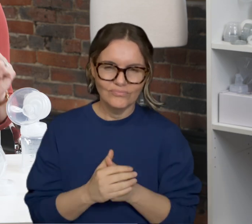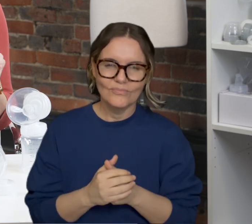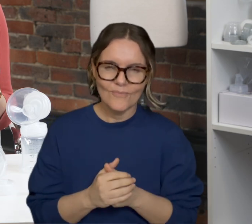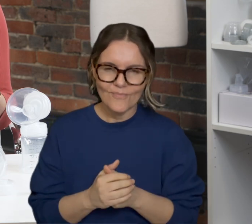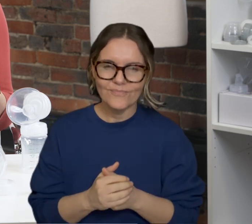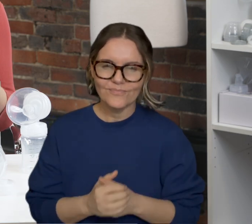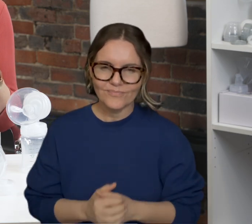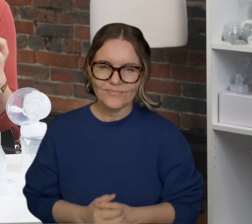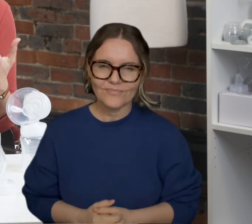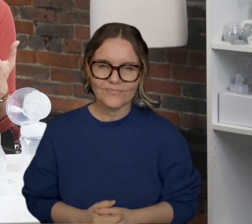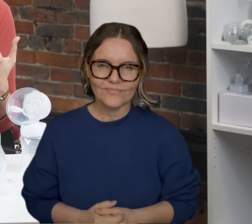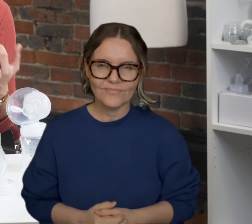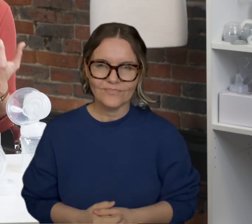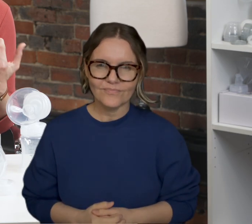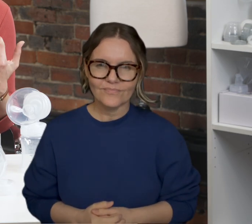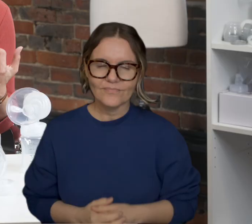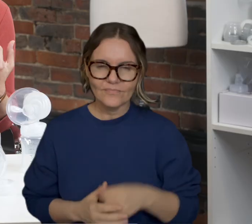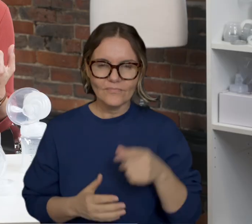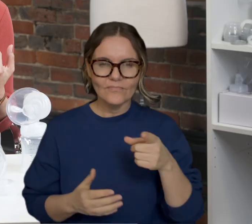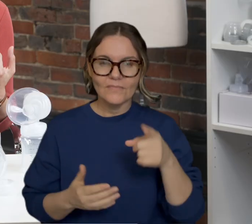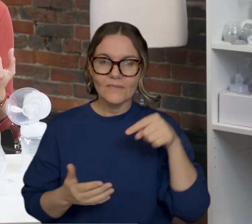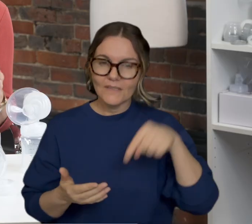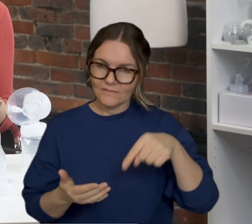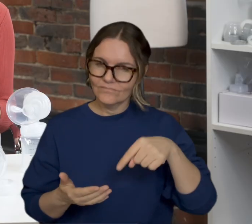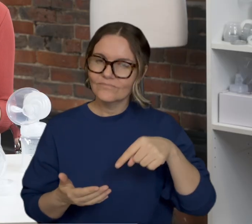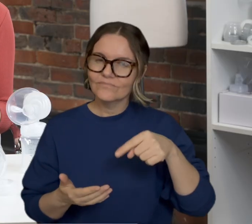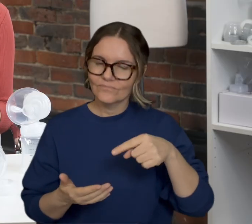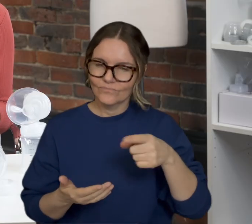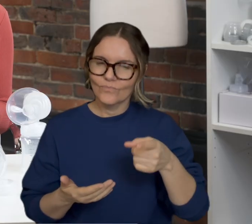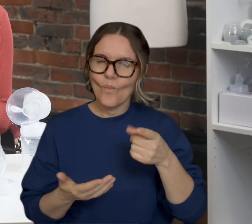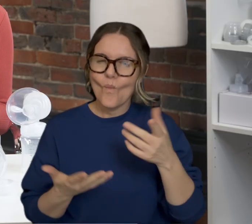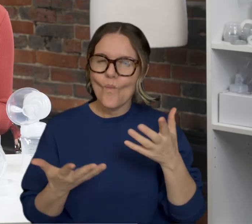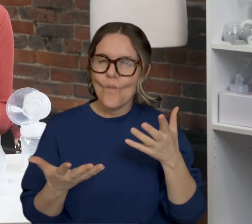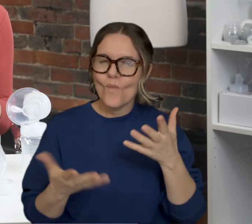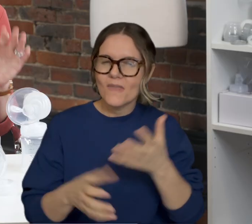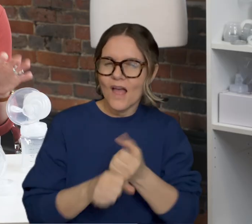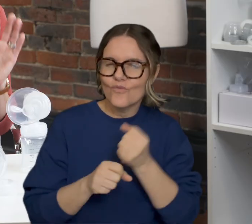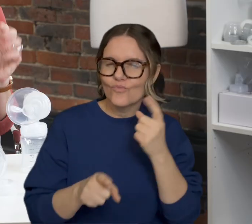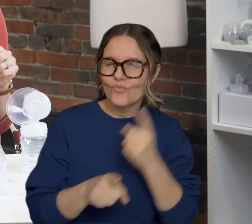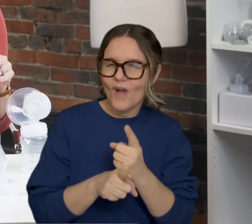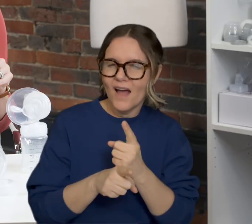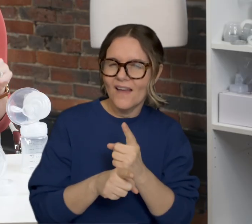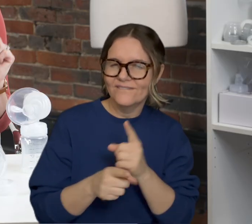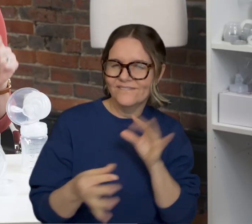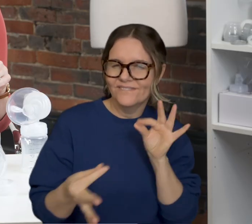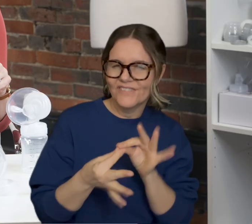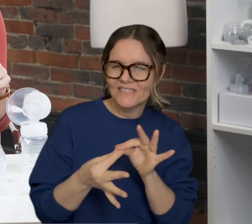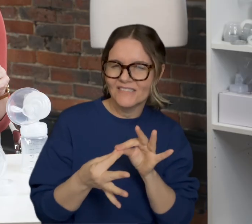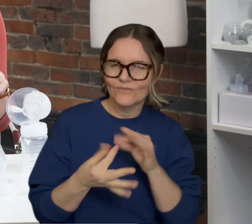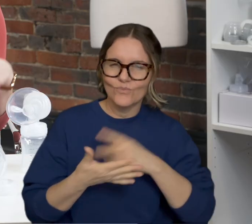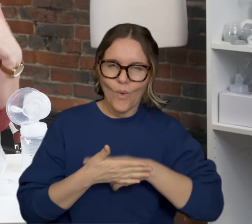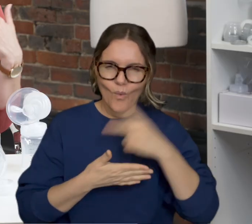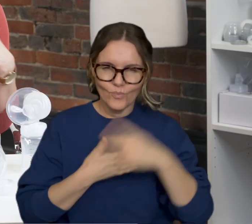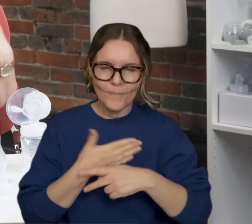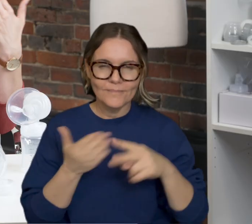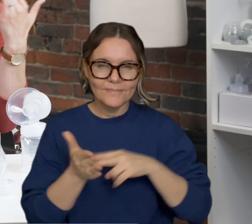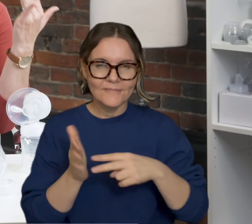and they do include What's called the Get the Right Fit guarantee and that get the right fit guarantee has to do with the breast shield sizes that are included and if you need a